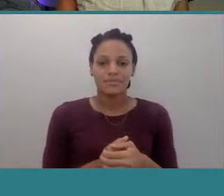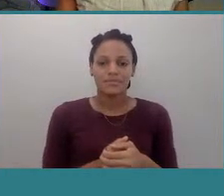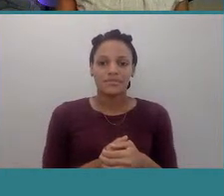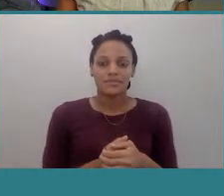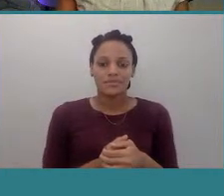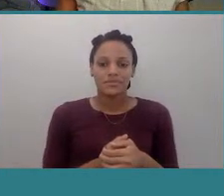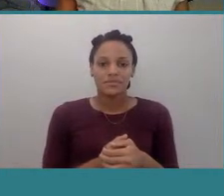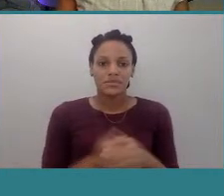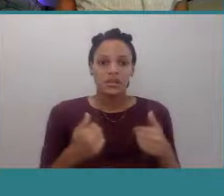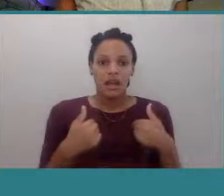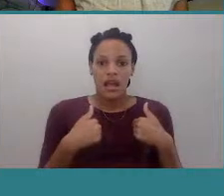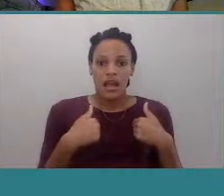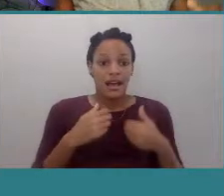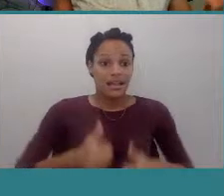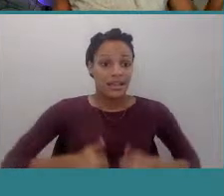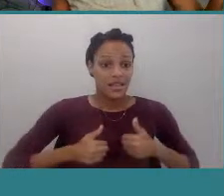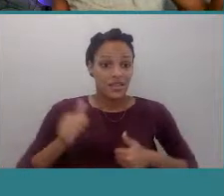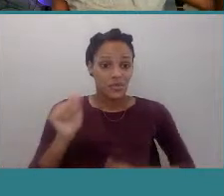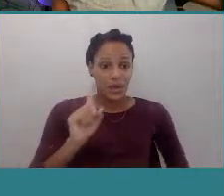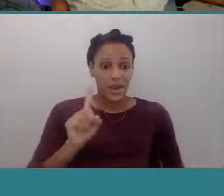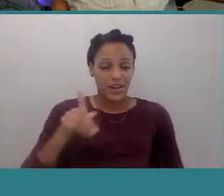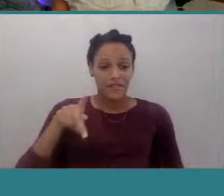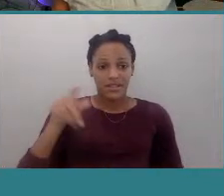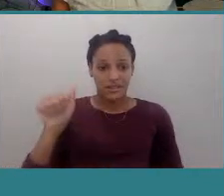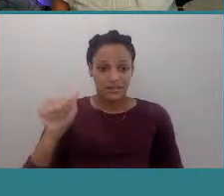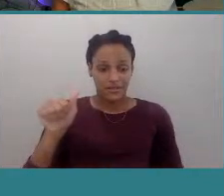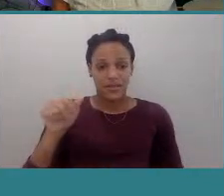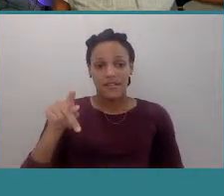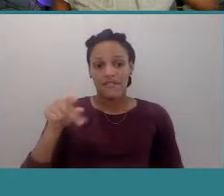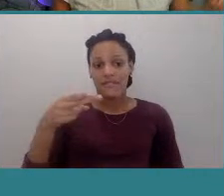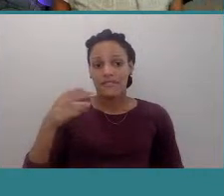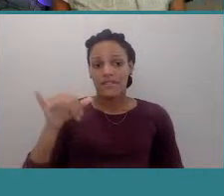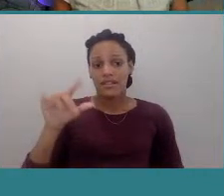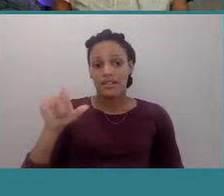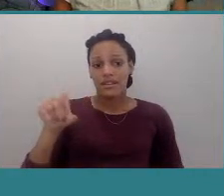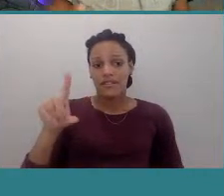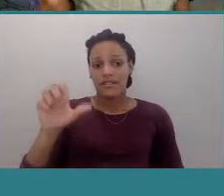I live in Philadelphia. At the beginning of my career I would go to Starbucks; I have